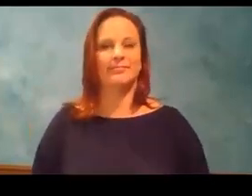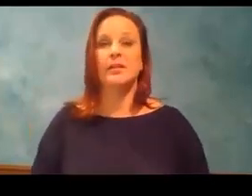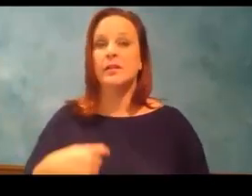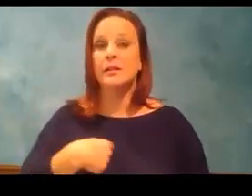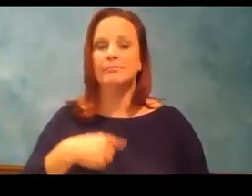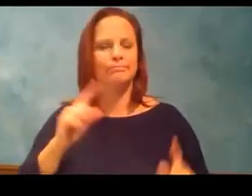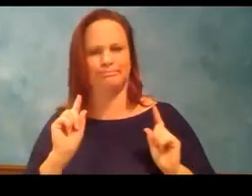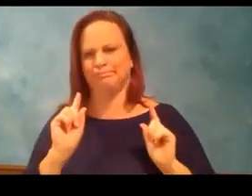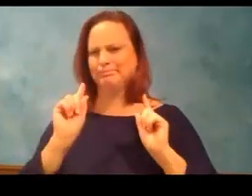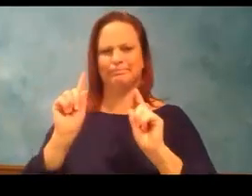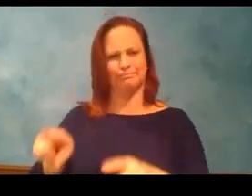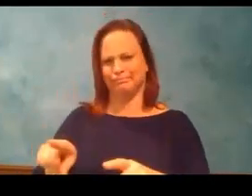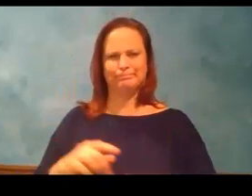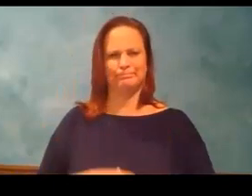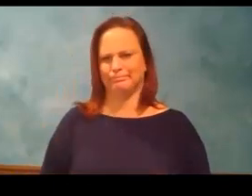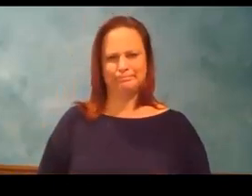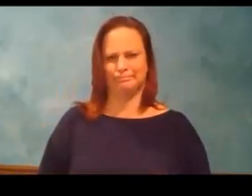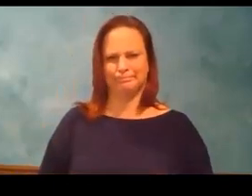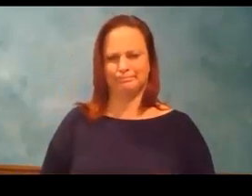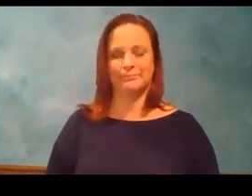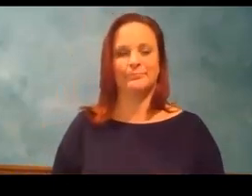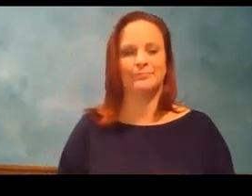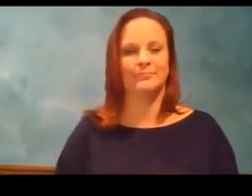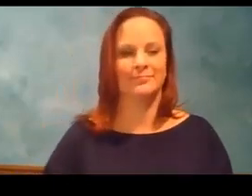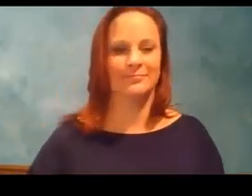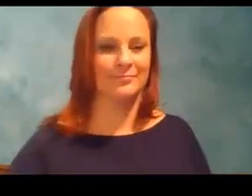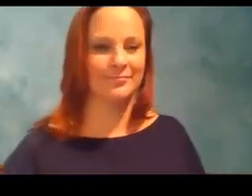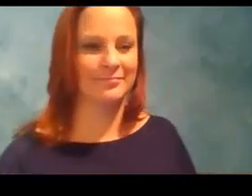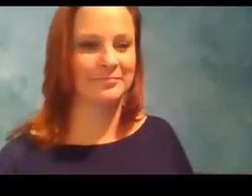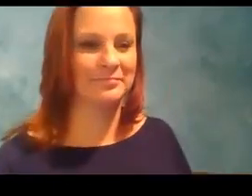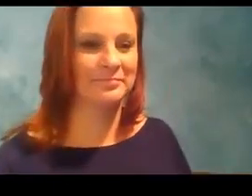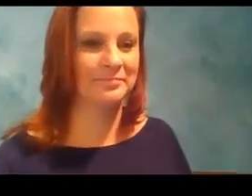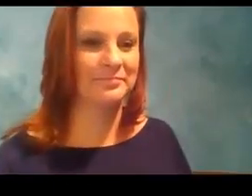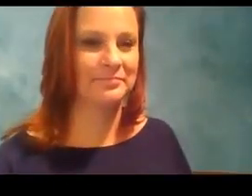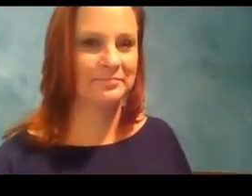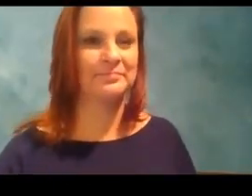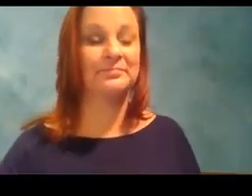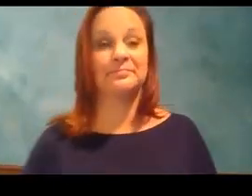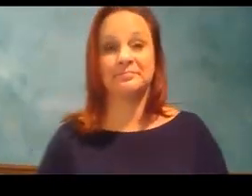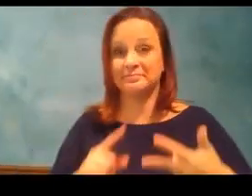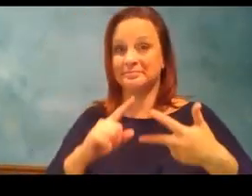The use of non-manual markers is the most common. So, for example, I'm not going.